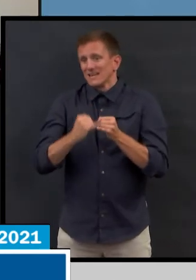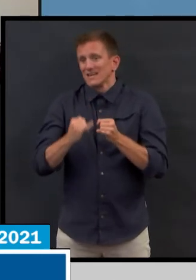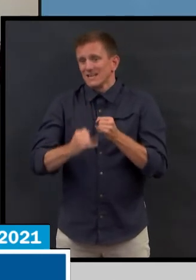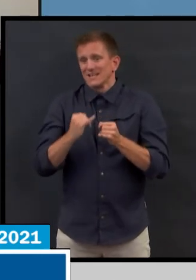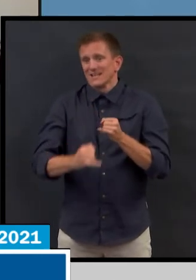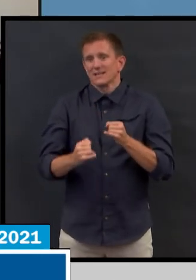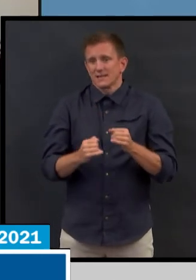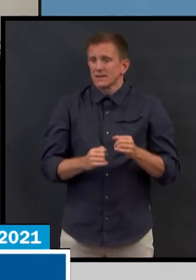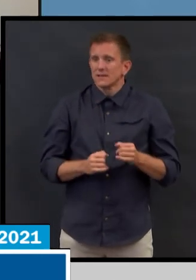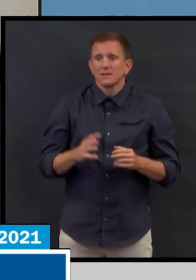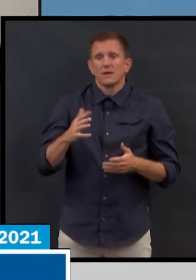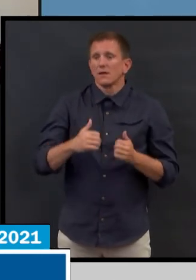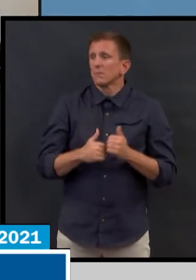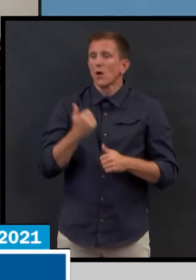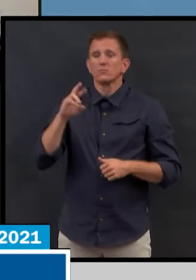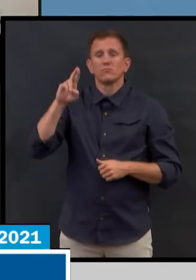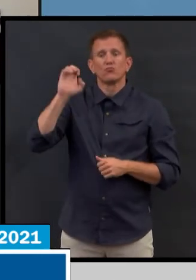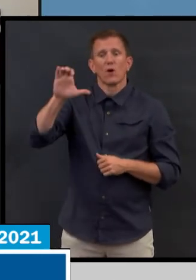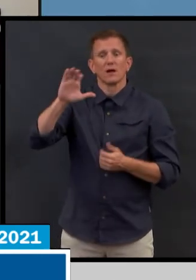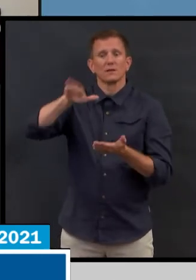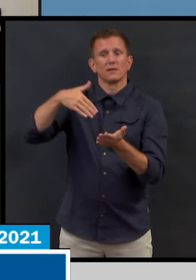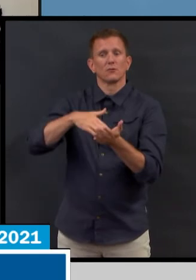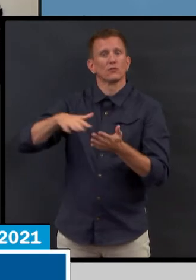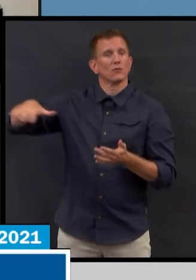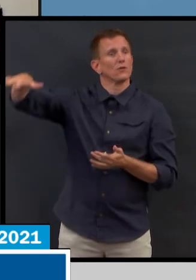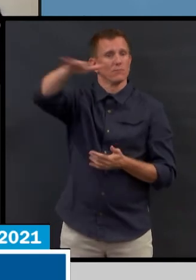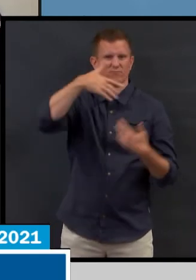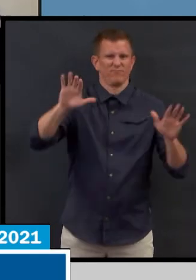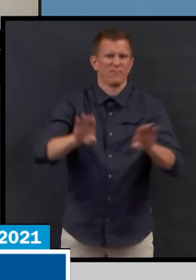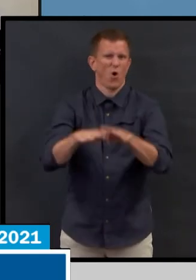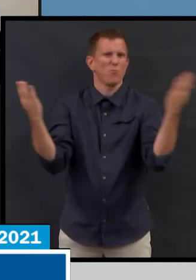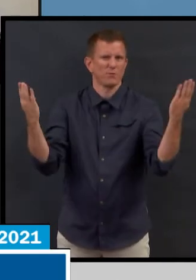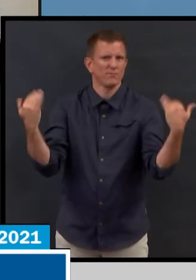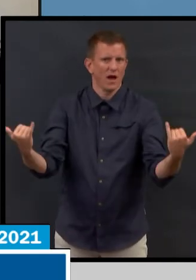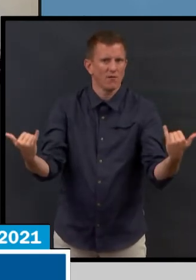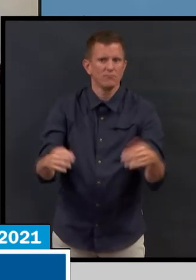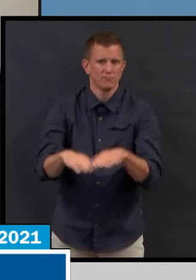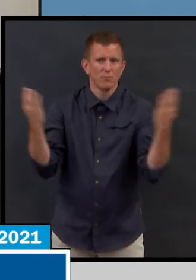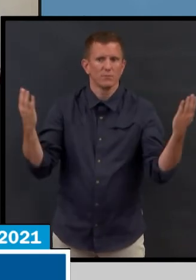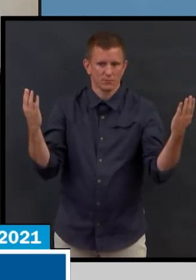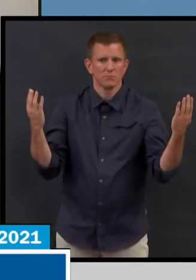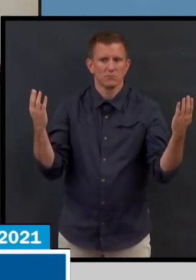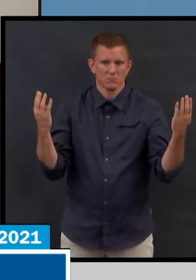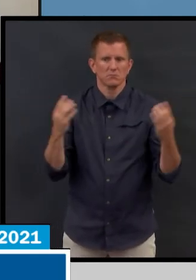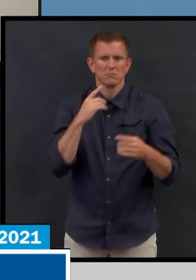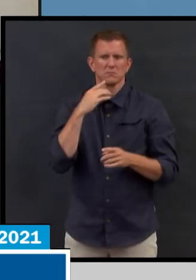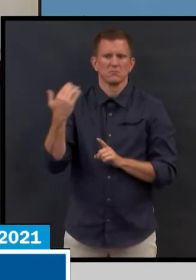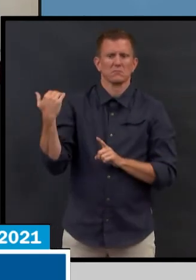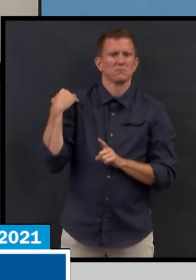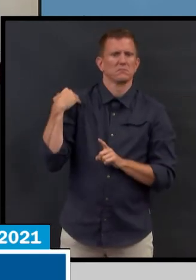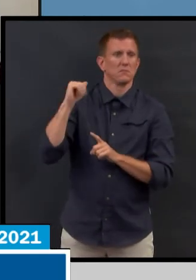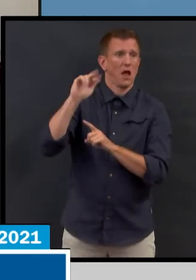activities for activities started uh early this month on august 9th um please visit our website